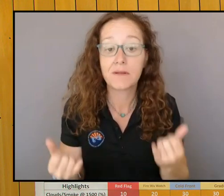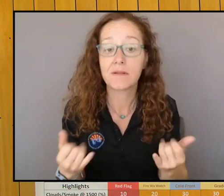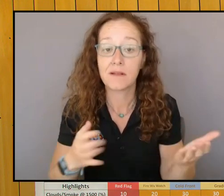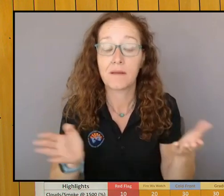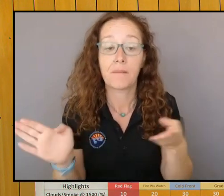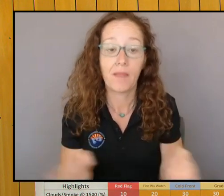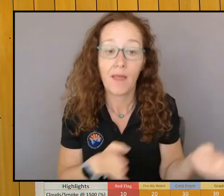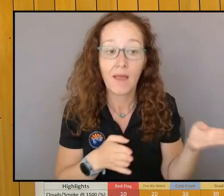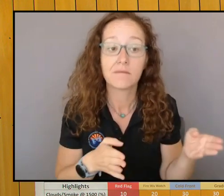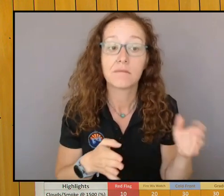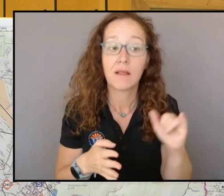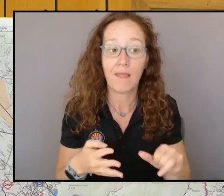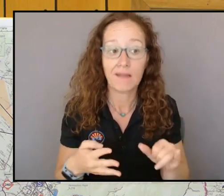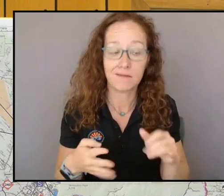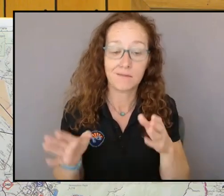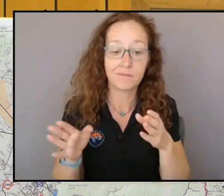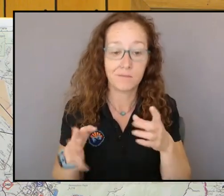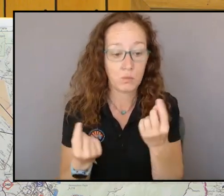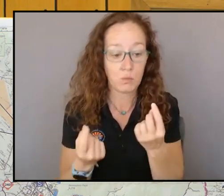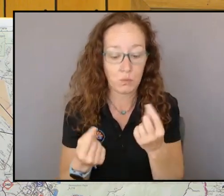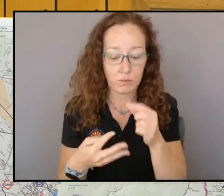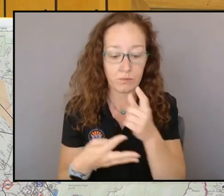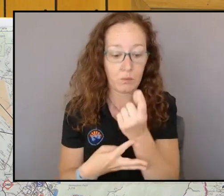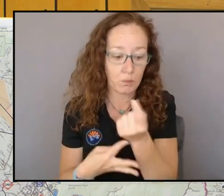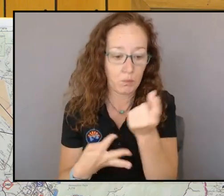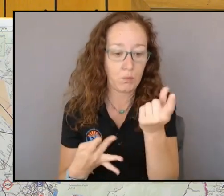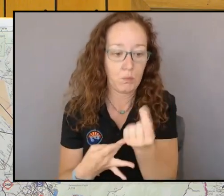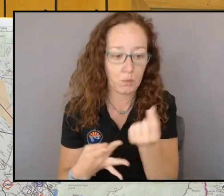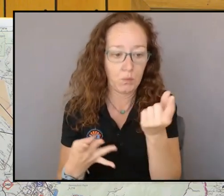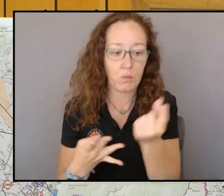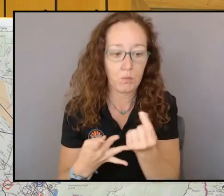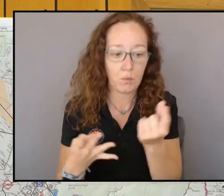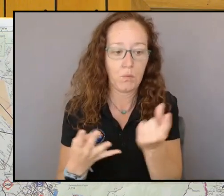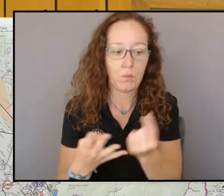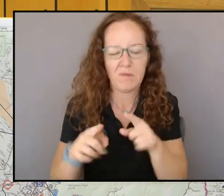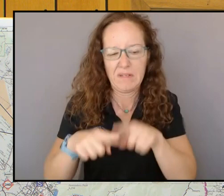conditions are met. And we will be reevaluating that